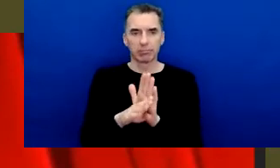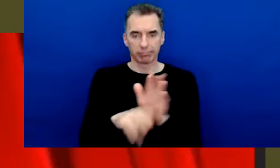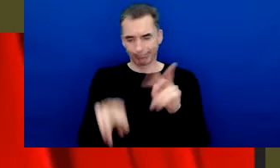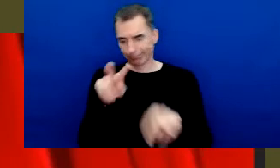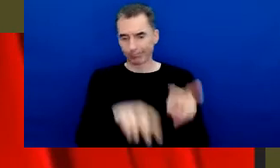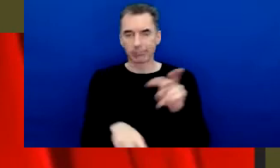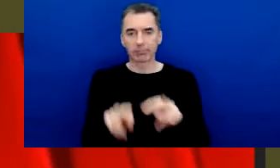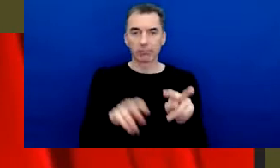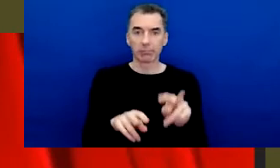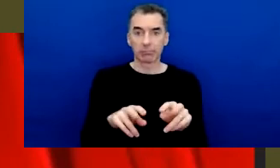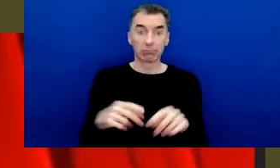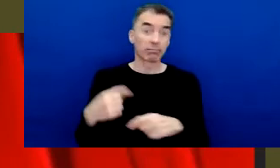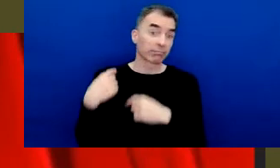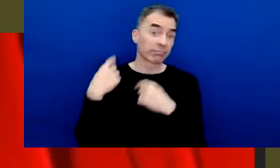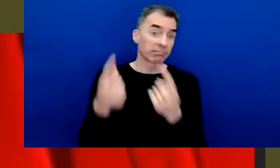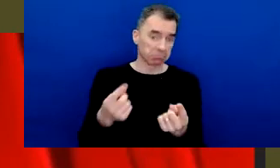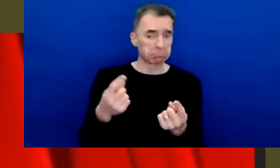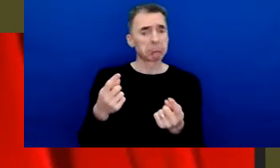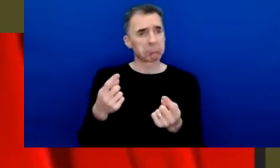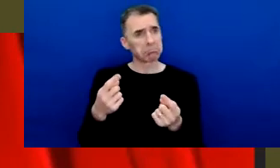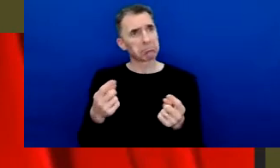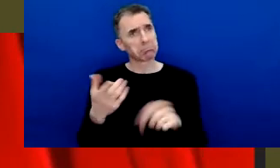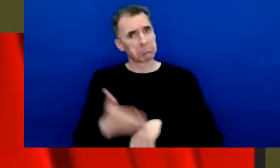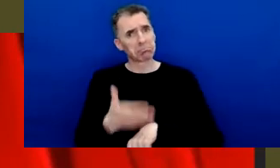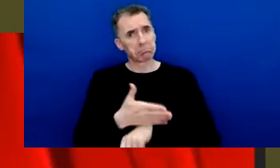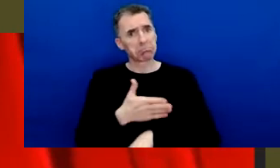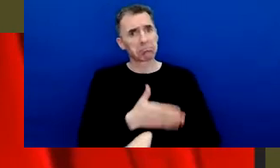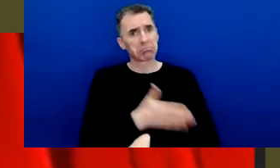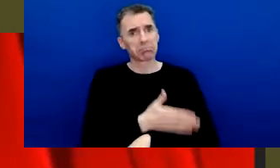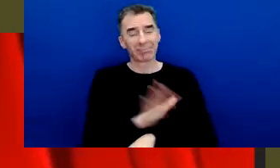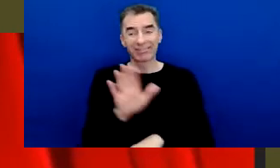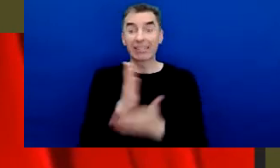they've gotten better over the years, but there are some that are still either